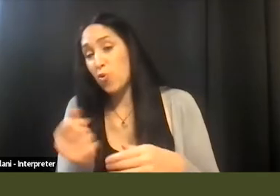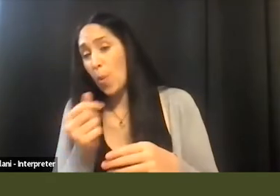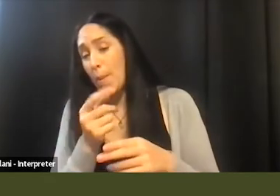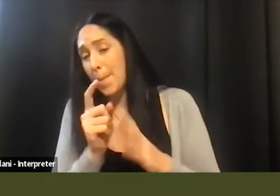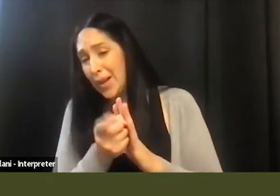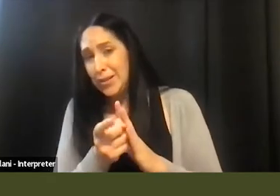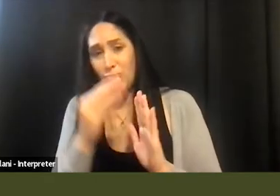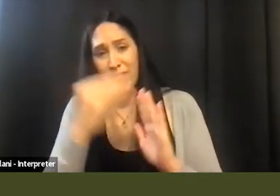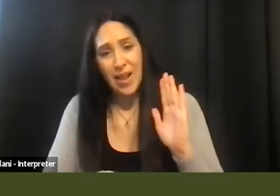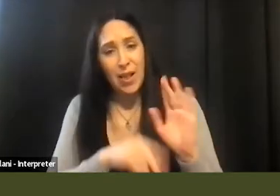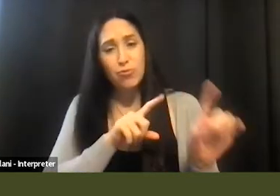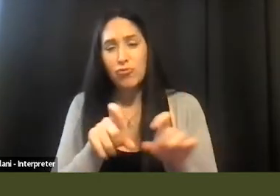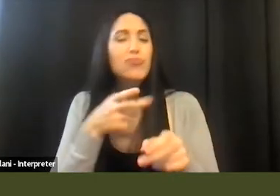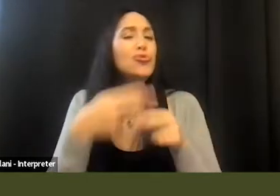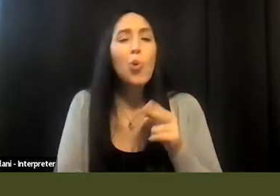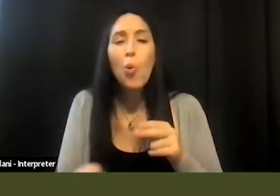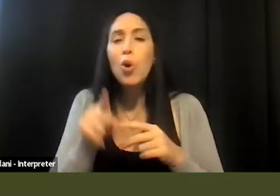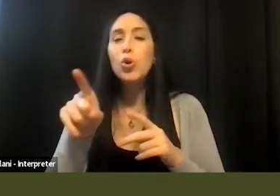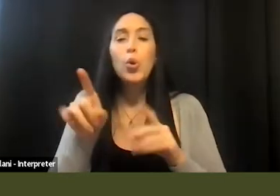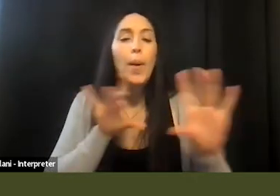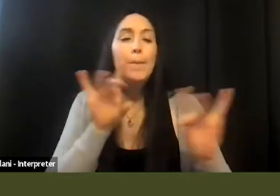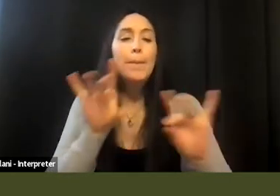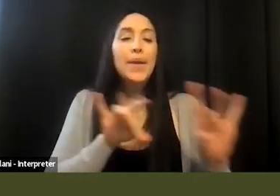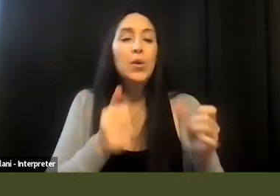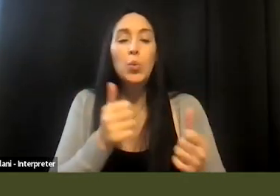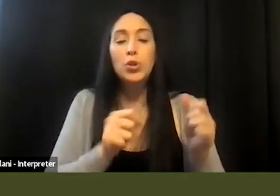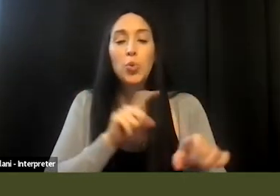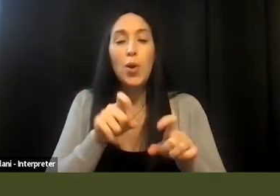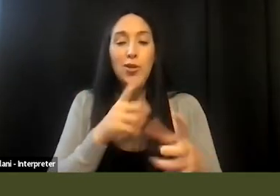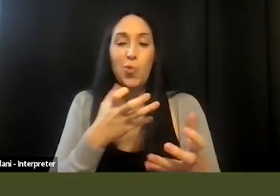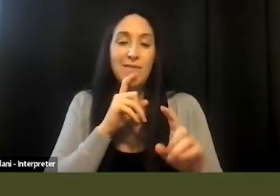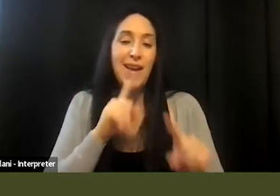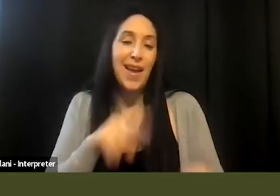You pick the questions you wanna answer. We made it as usable as possible.